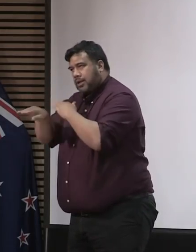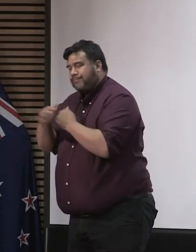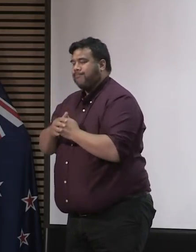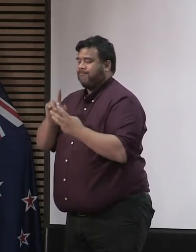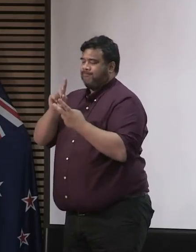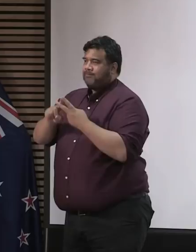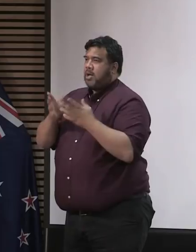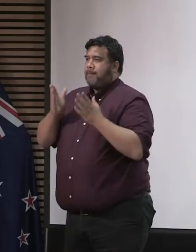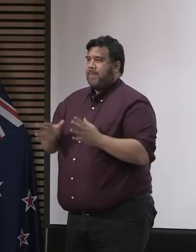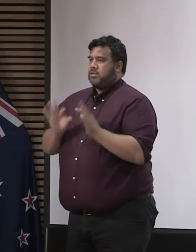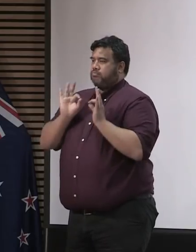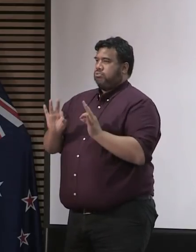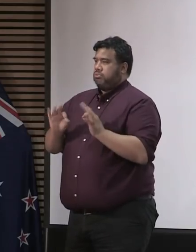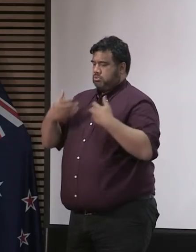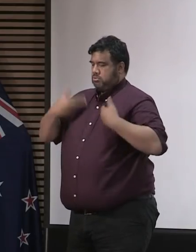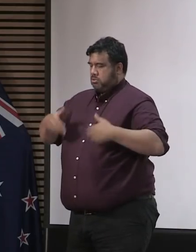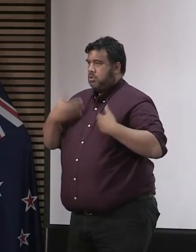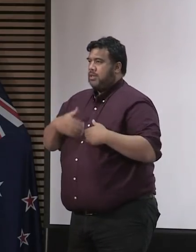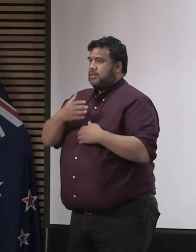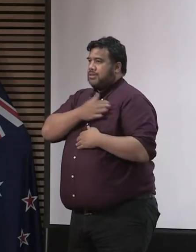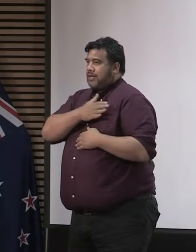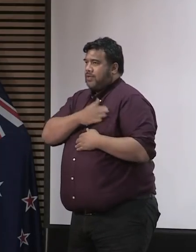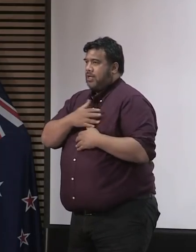where that is necessary.